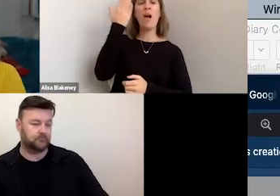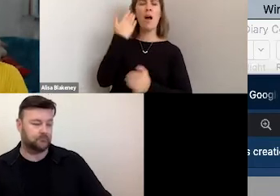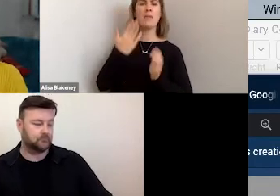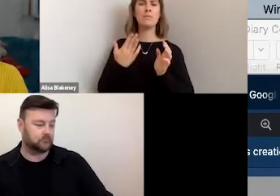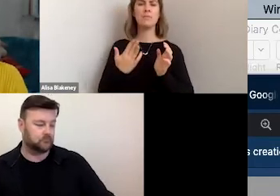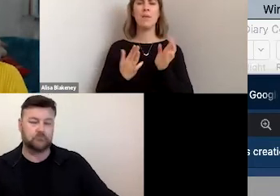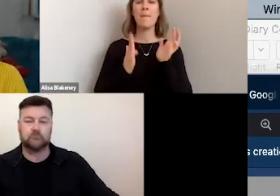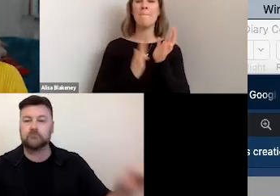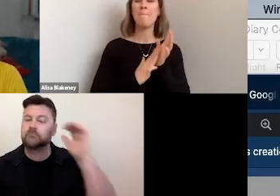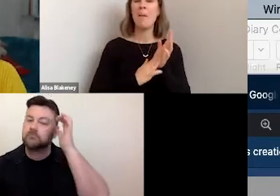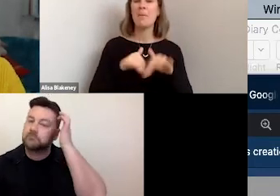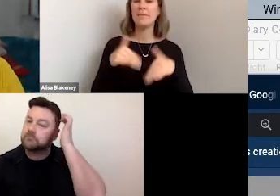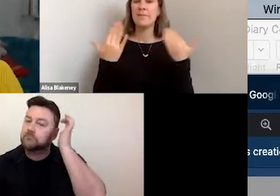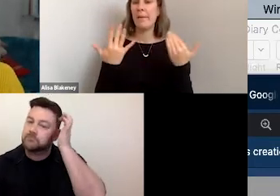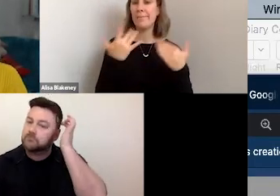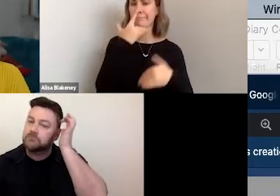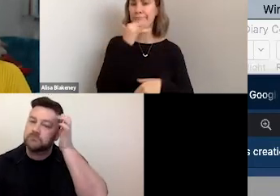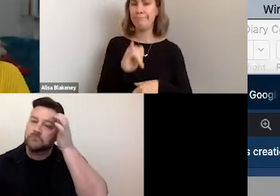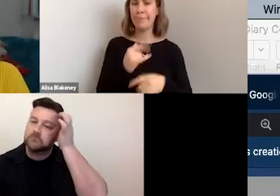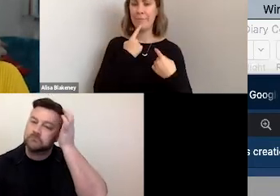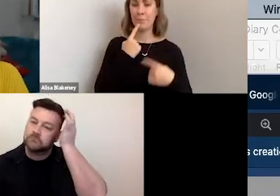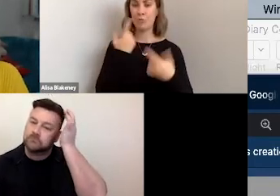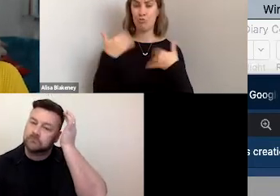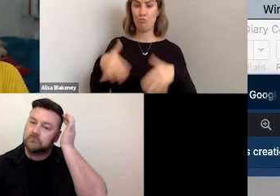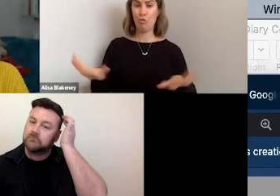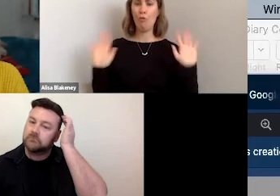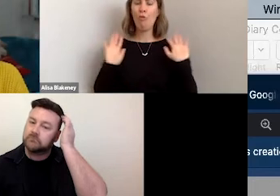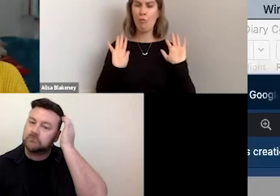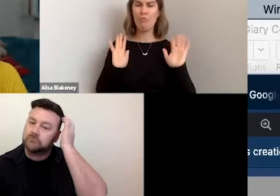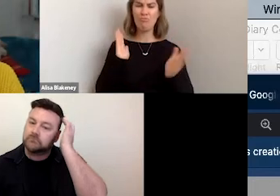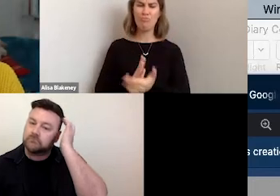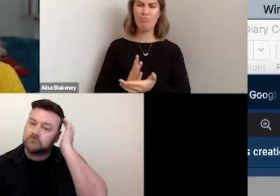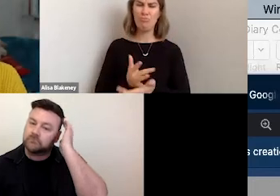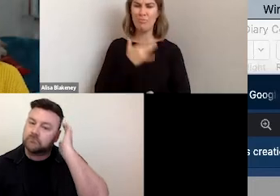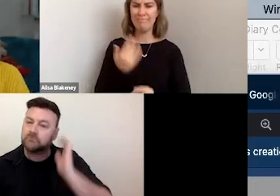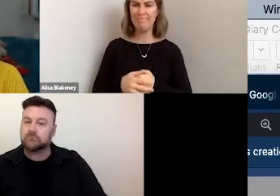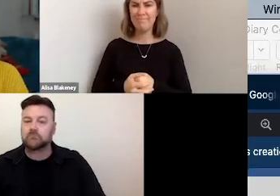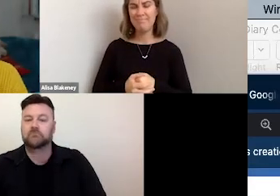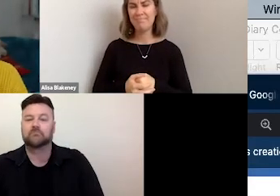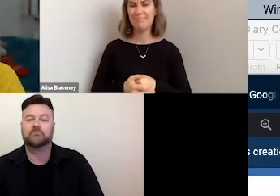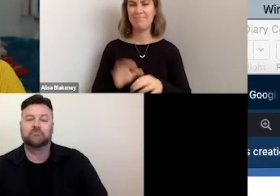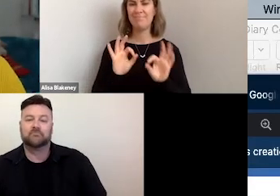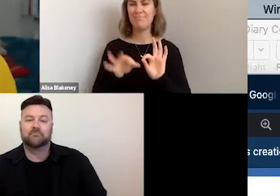because the information is not there. "Really suck" is a technical term, let me know if you don't understand it.